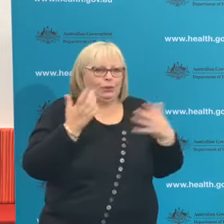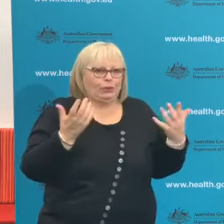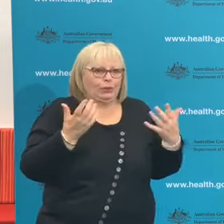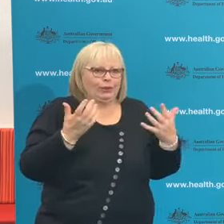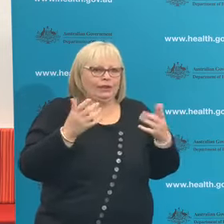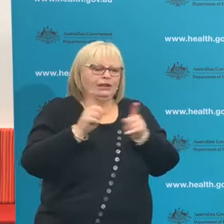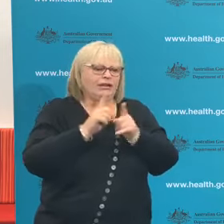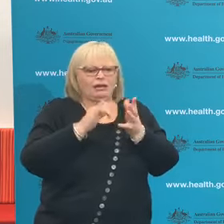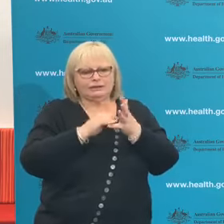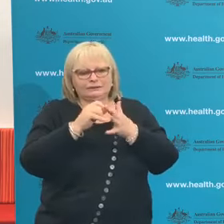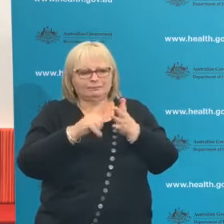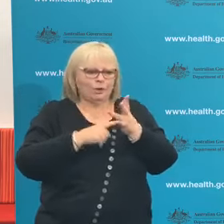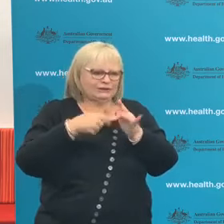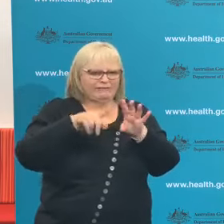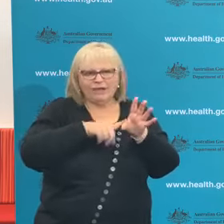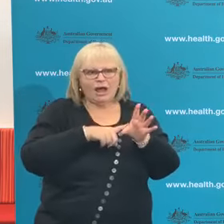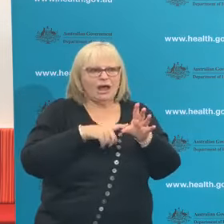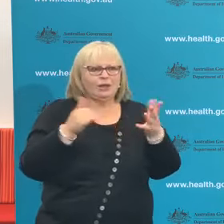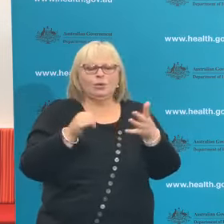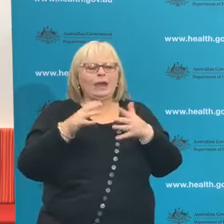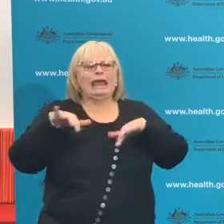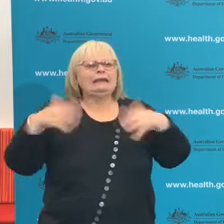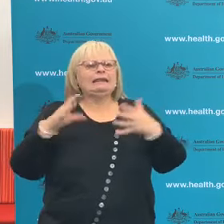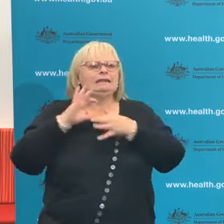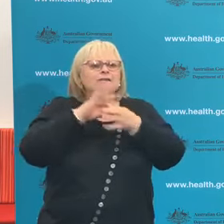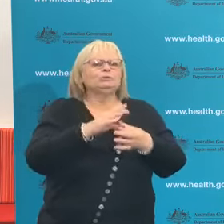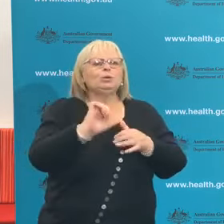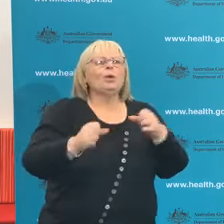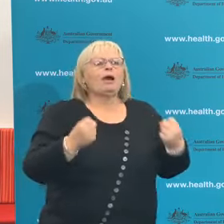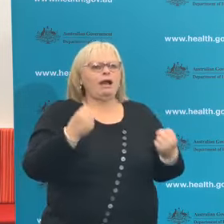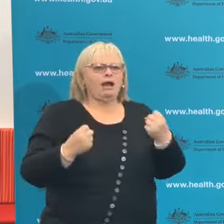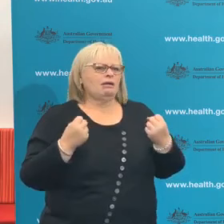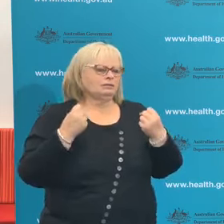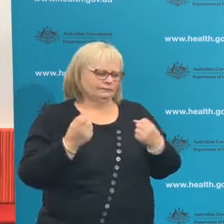Spotify or something that connects to say, your car. We have enabled a push